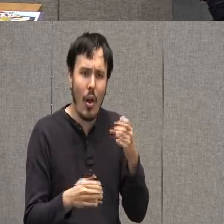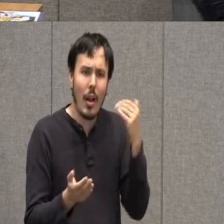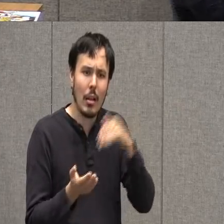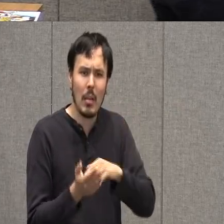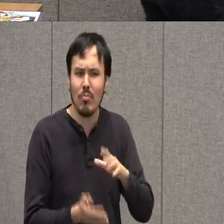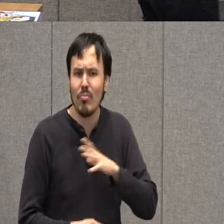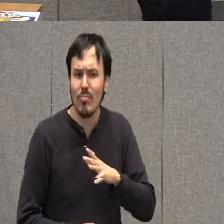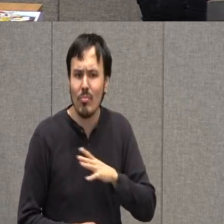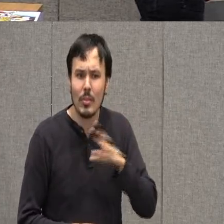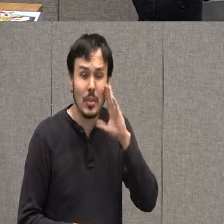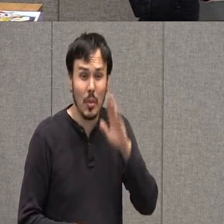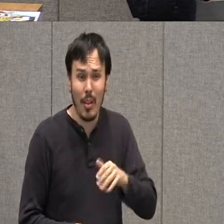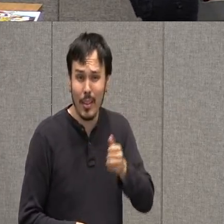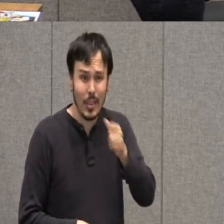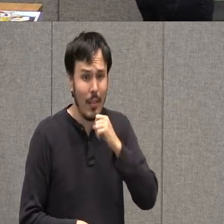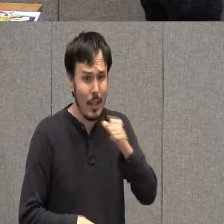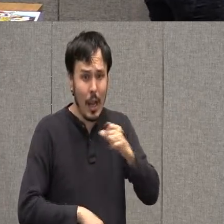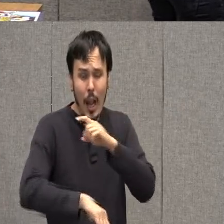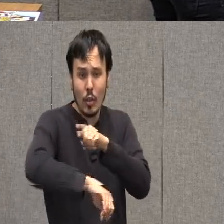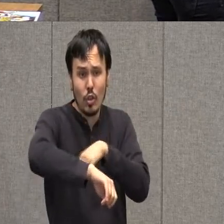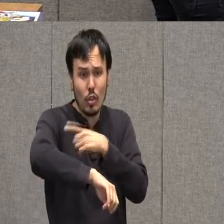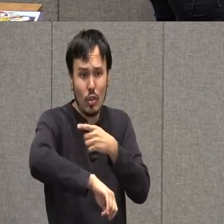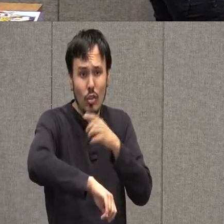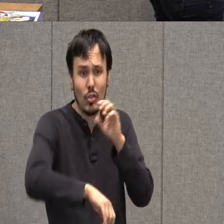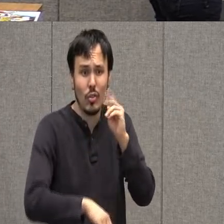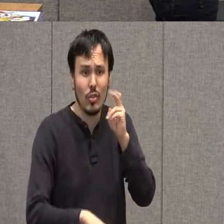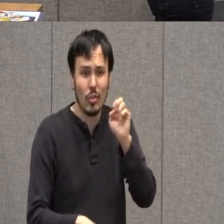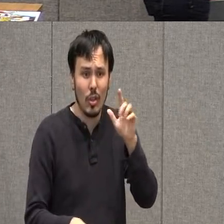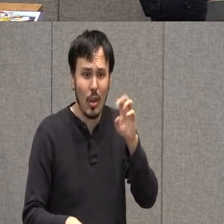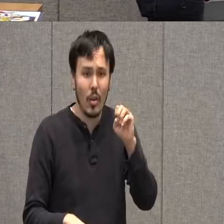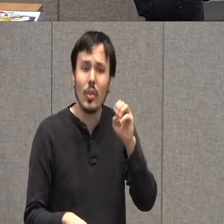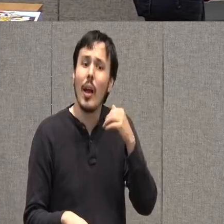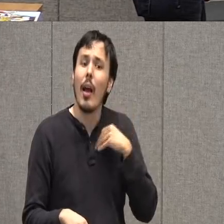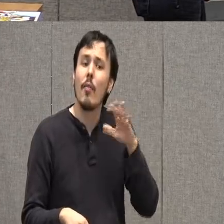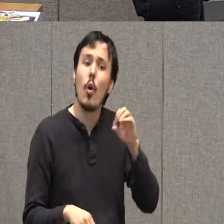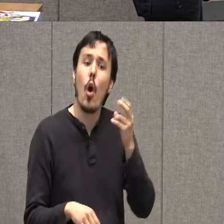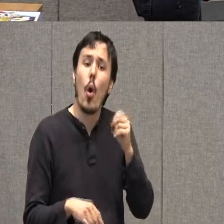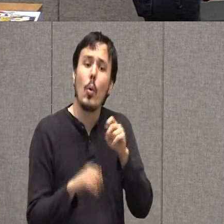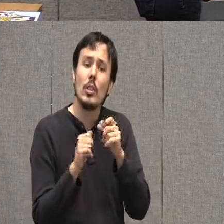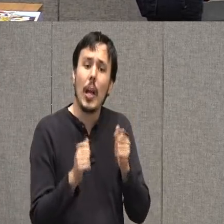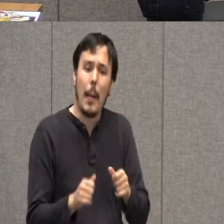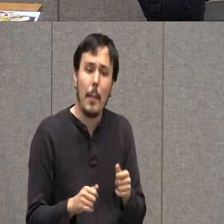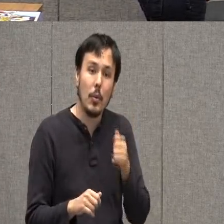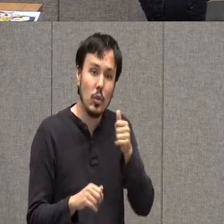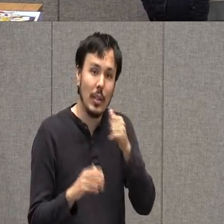And when we start to sort of fill in with these colors, you get a little bit more of that idea.